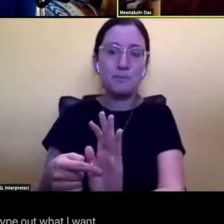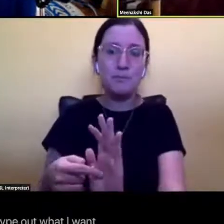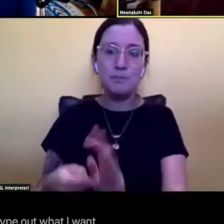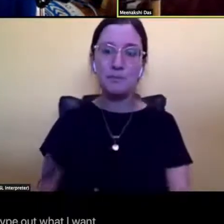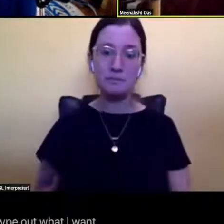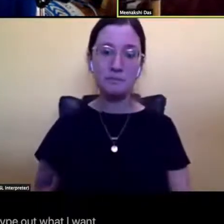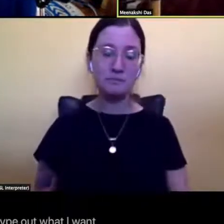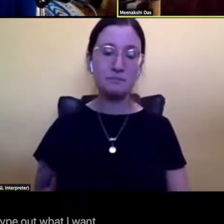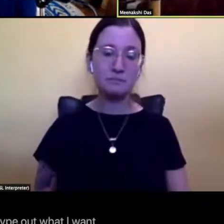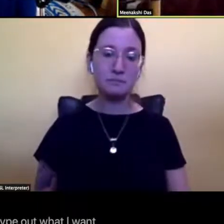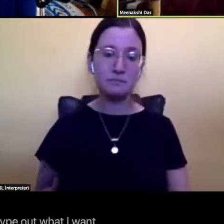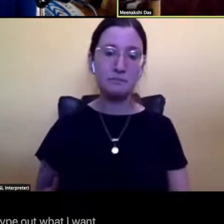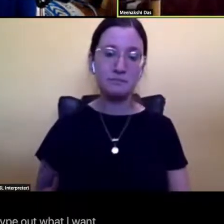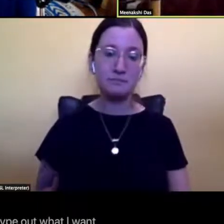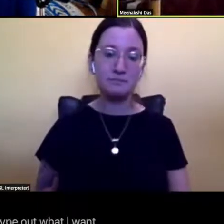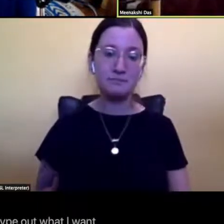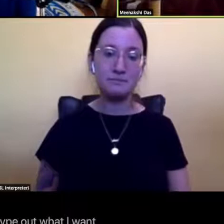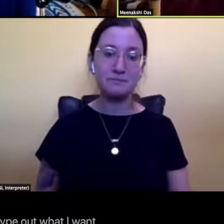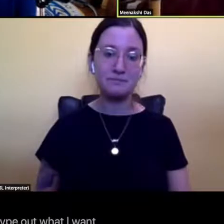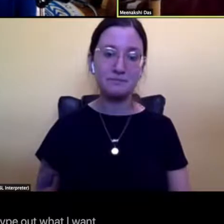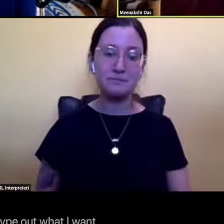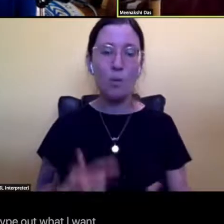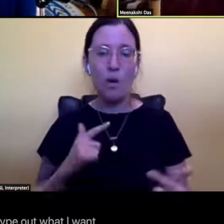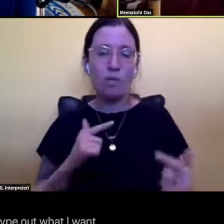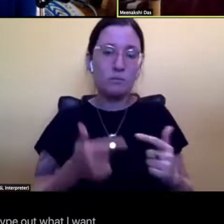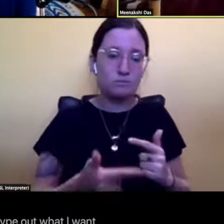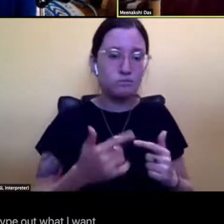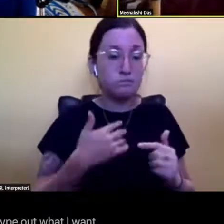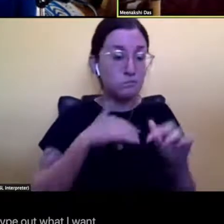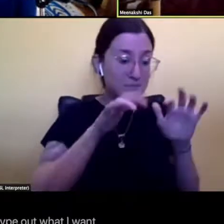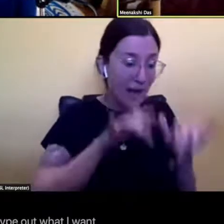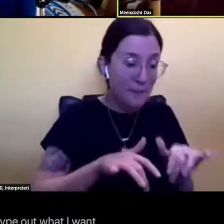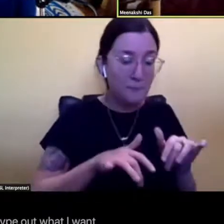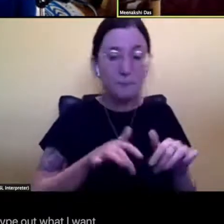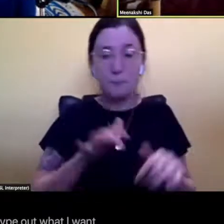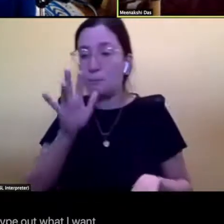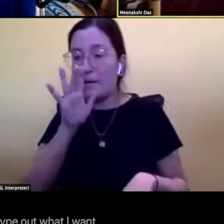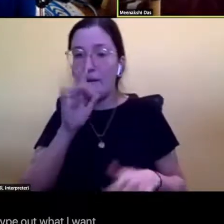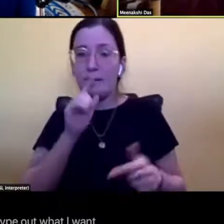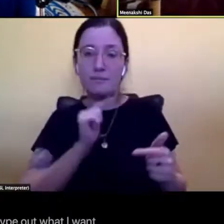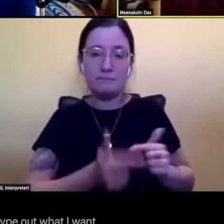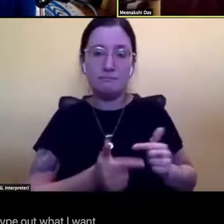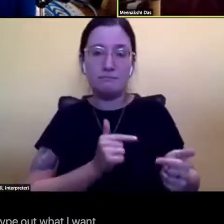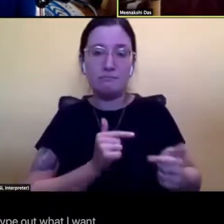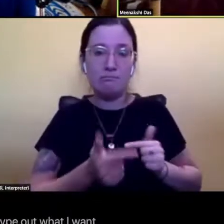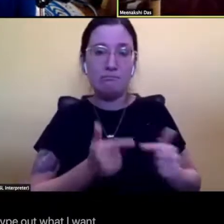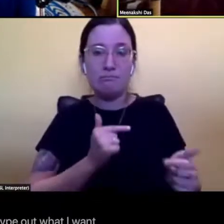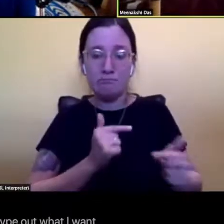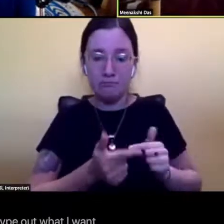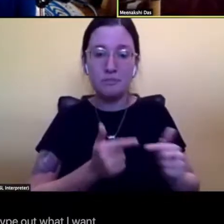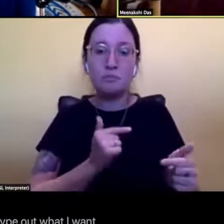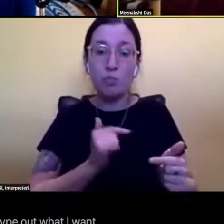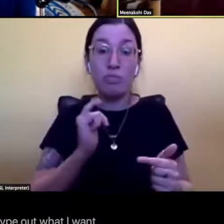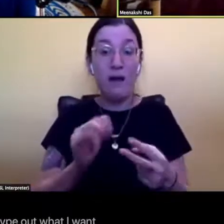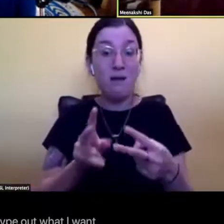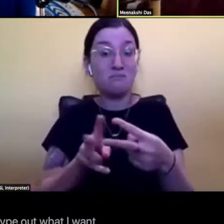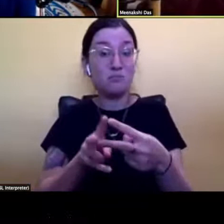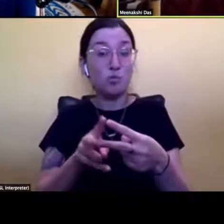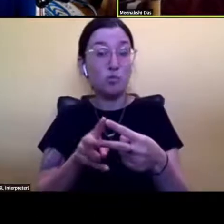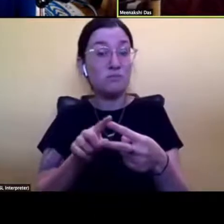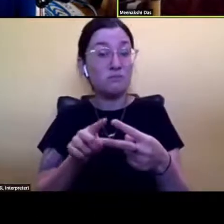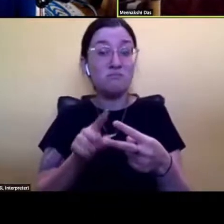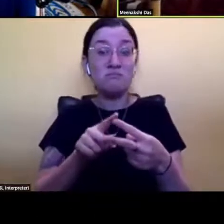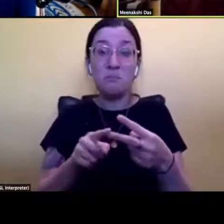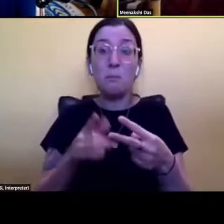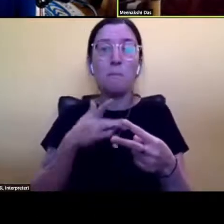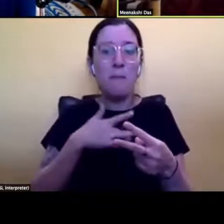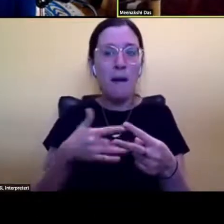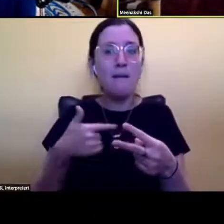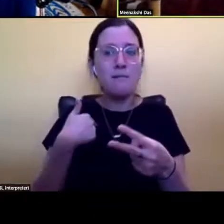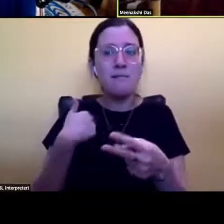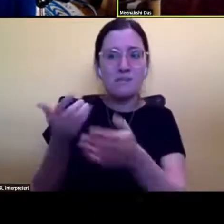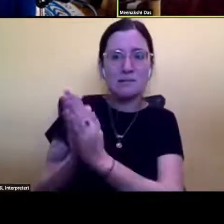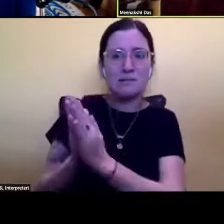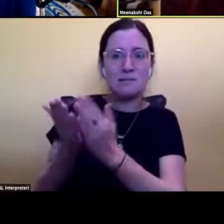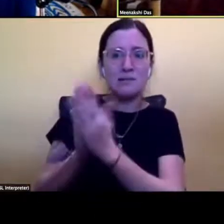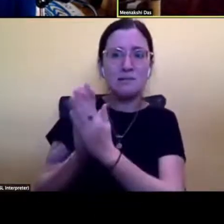and then go back to speaking. So I think those two are the accommodations which have worked for